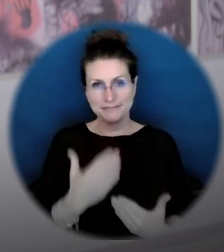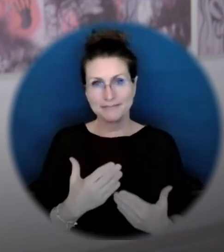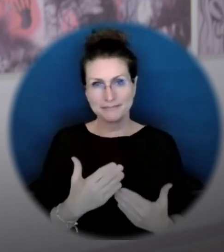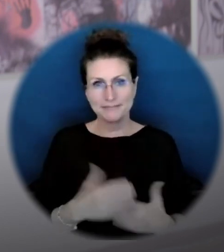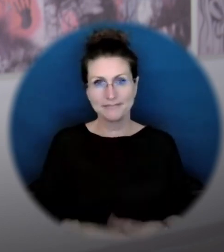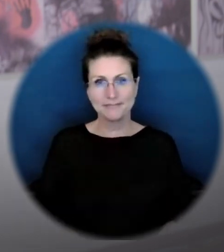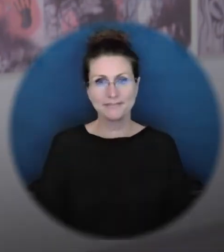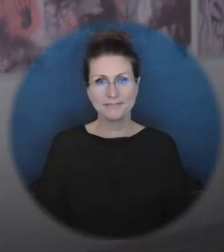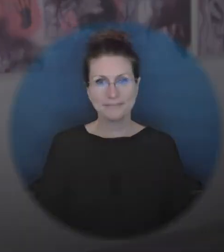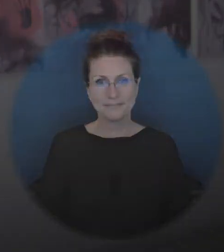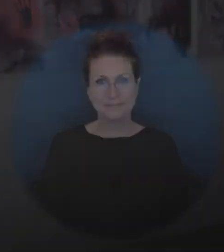Thank you.